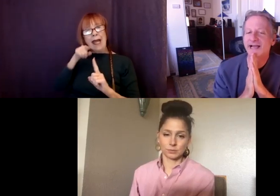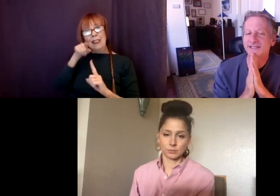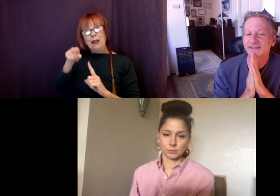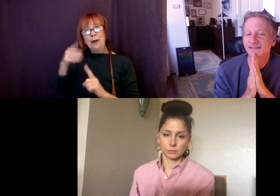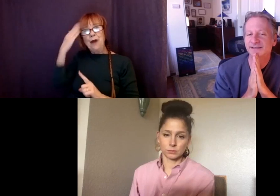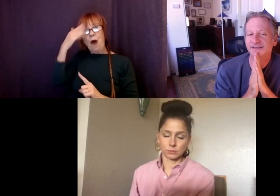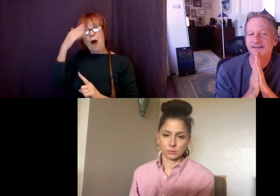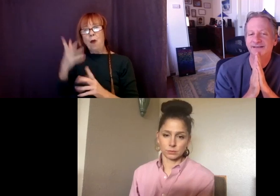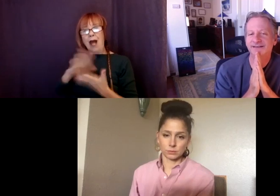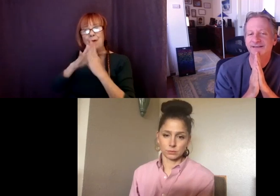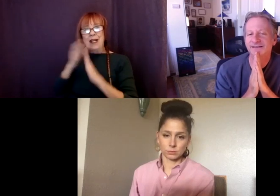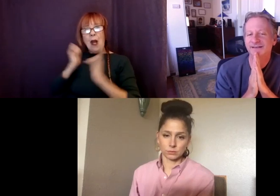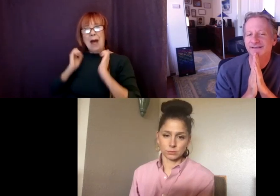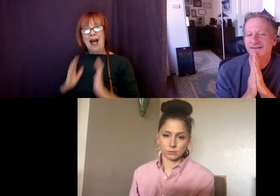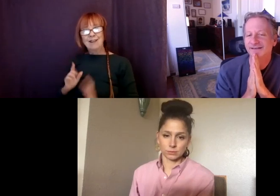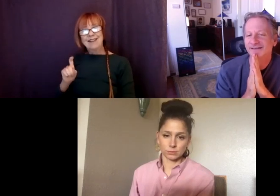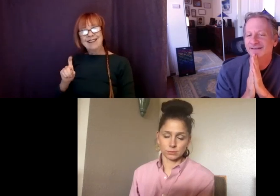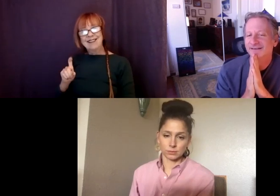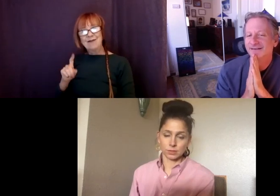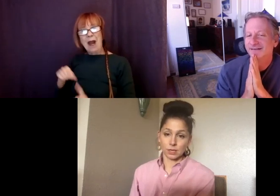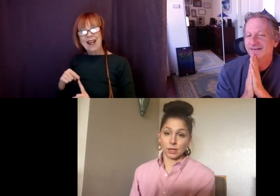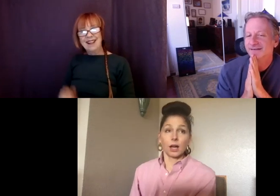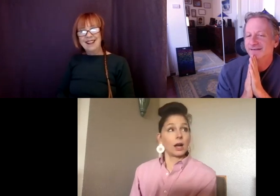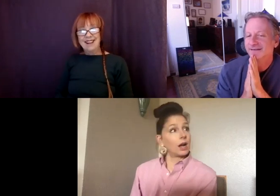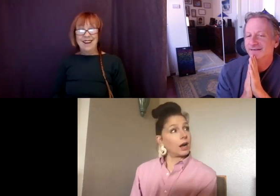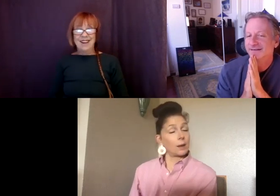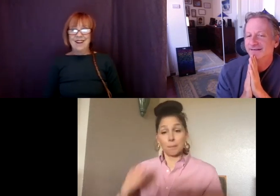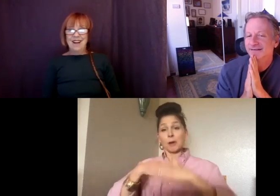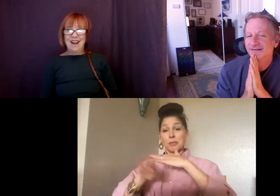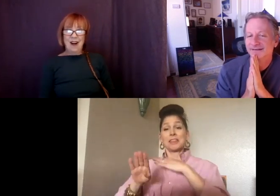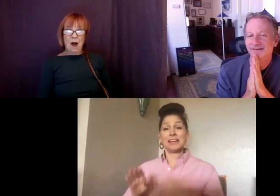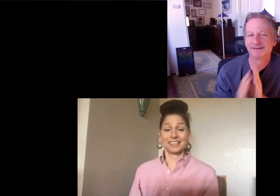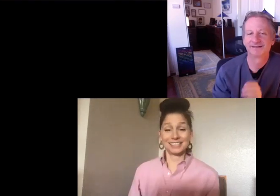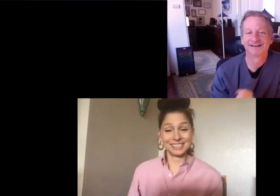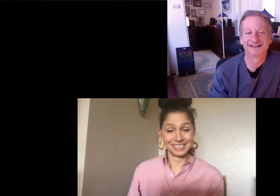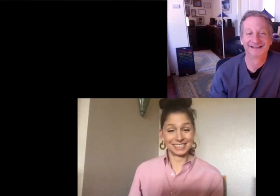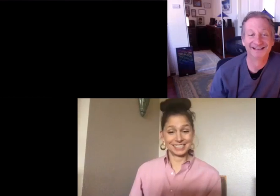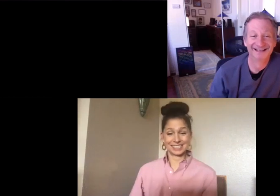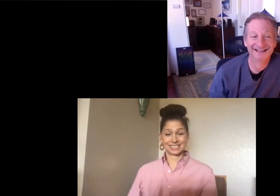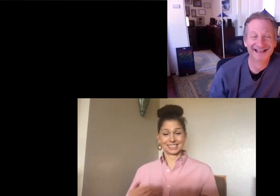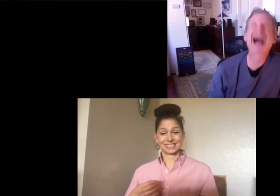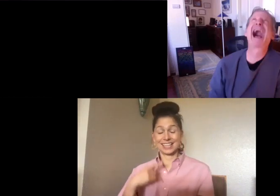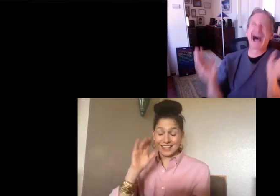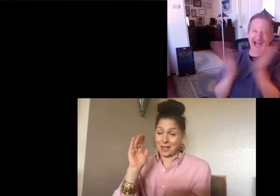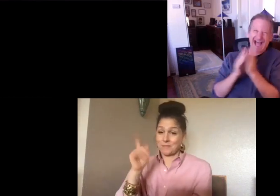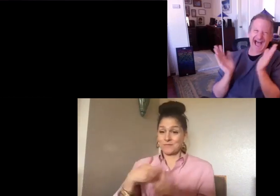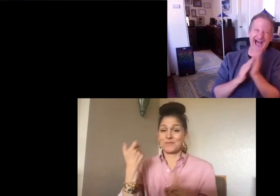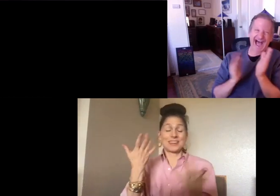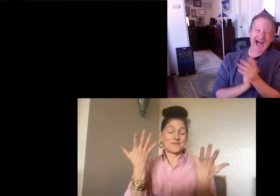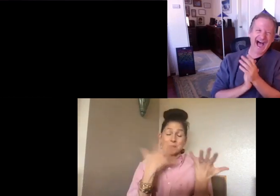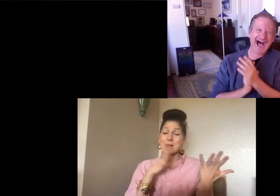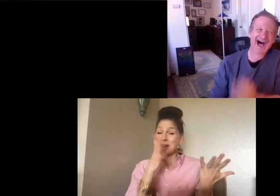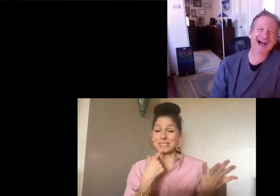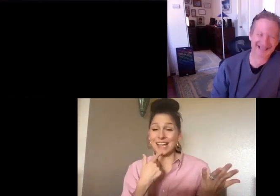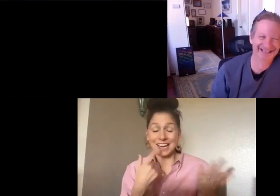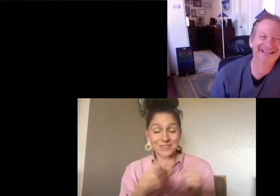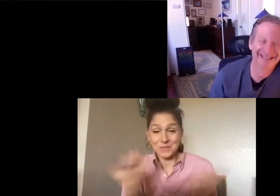SHOSHANNAH - At birth. Yeah, it seems, that's